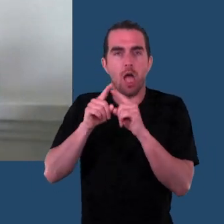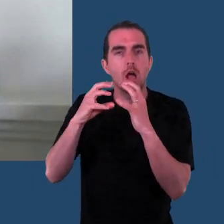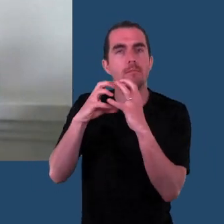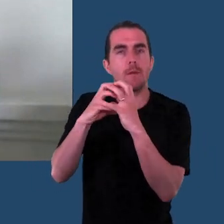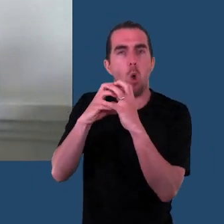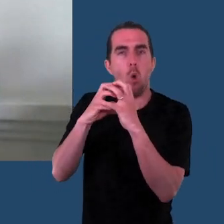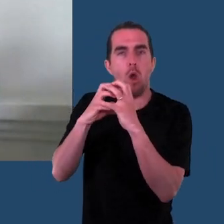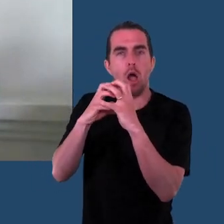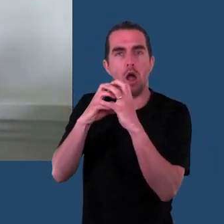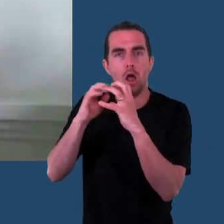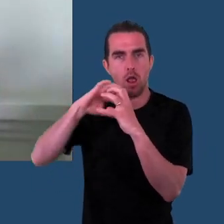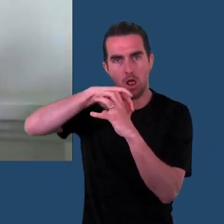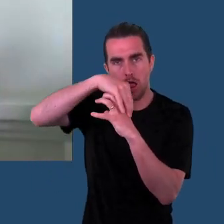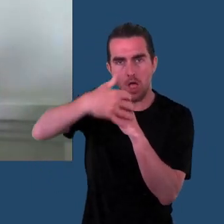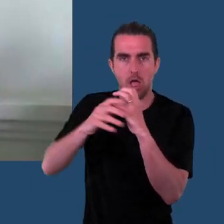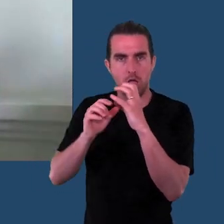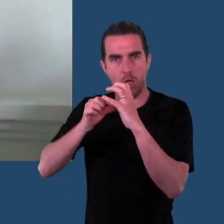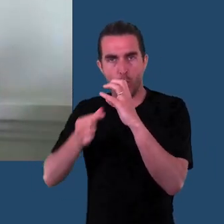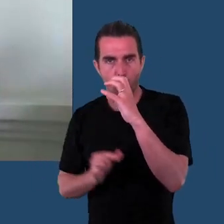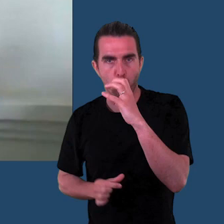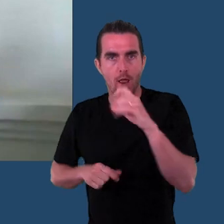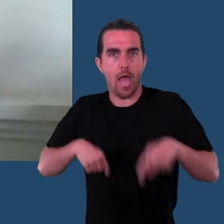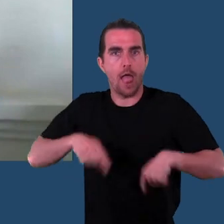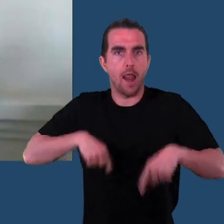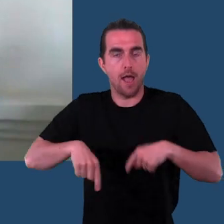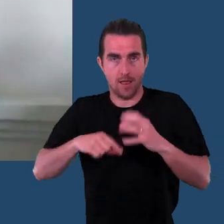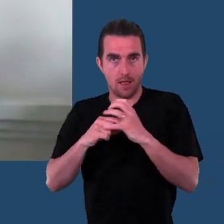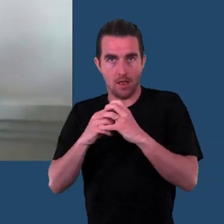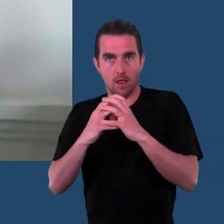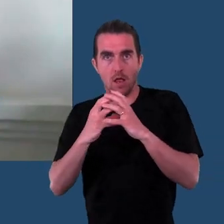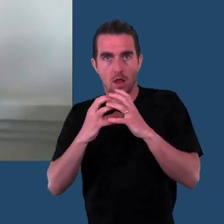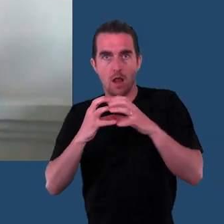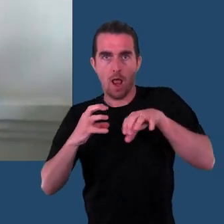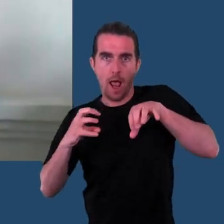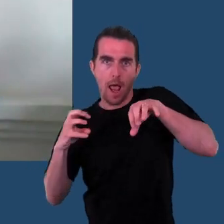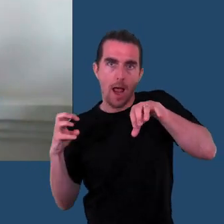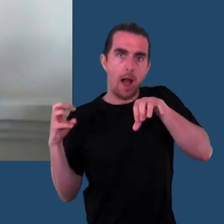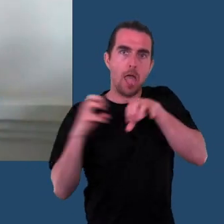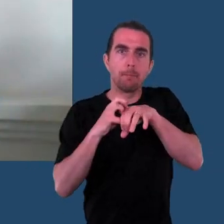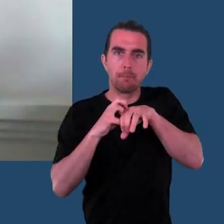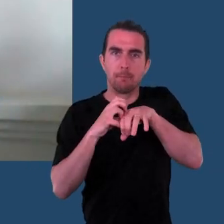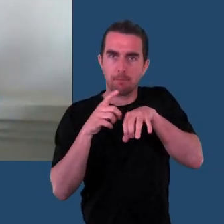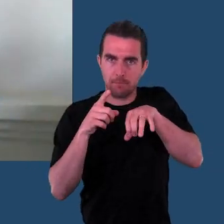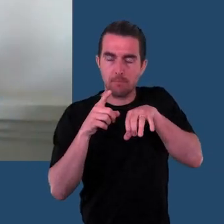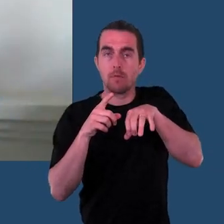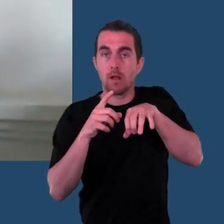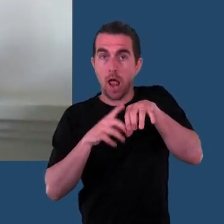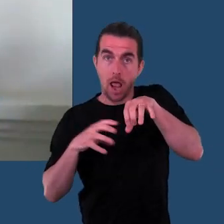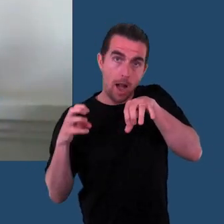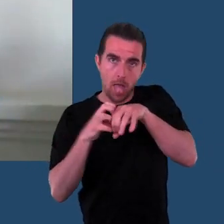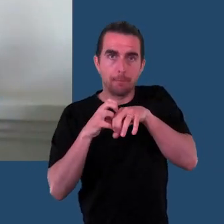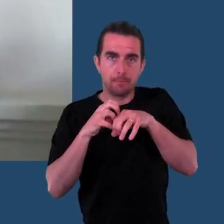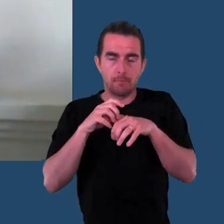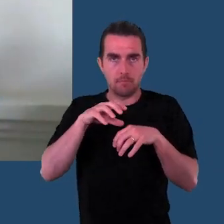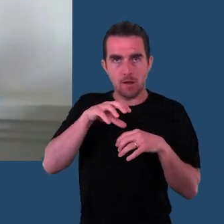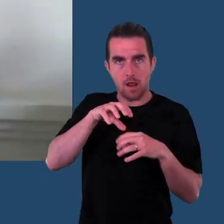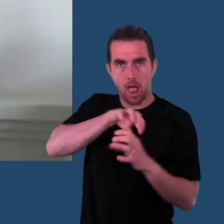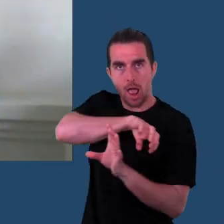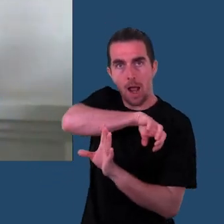or the thighbone, and in many animals, it's at an angle, but in dinosaurs, it sticks out directly sideways, so it's horizontal.